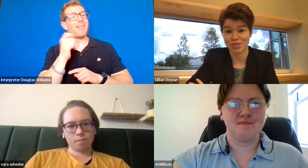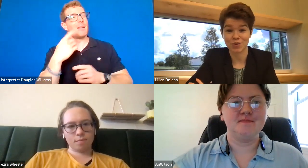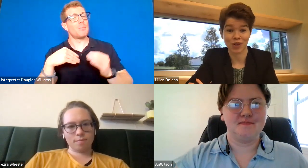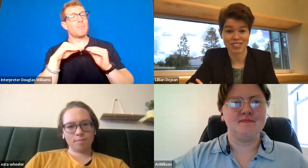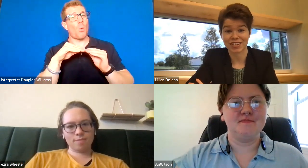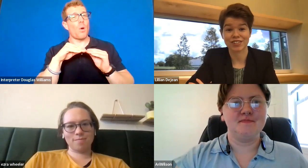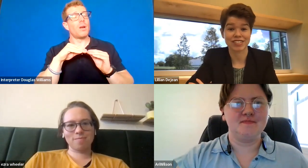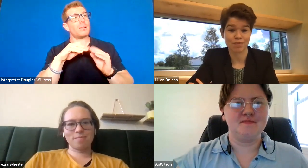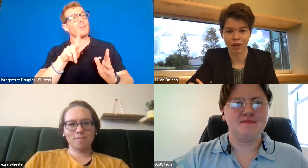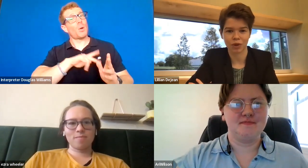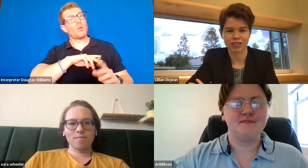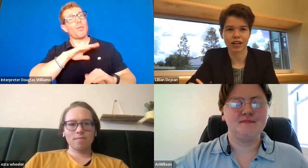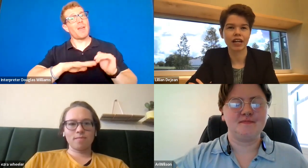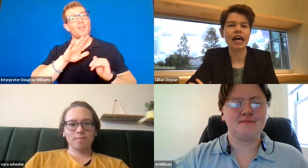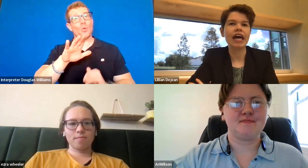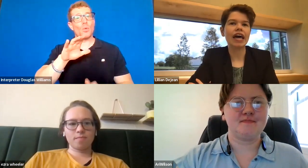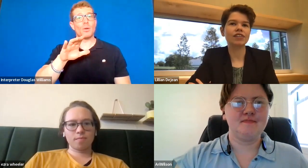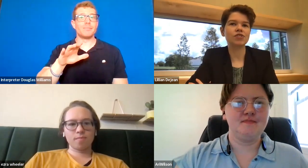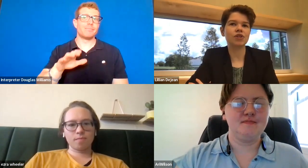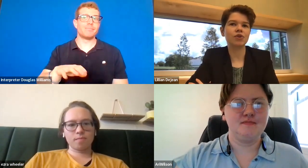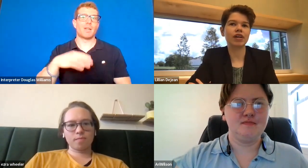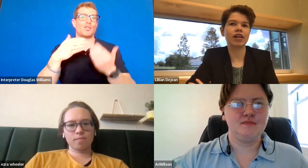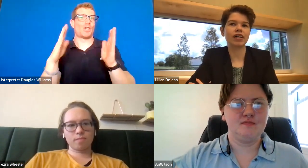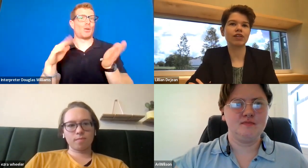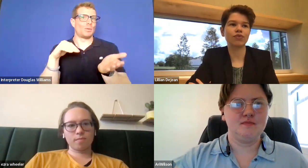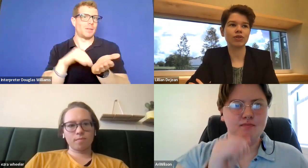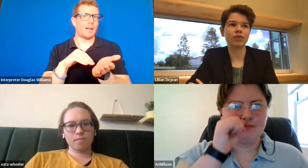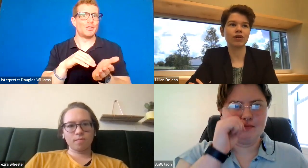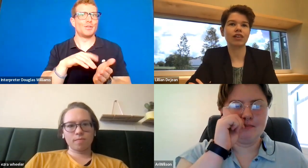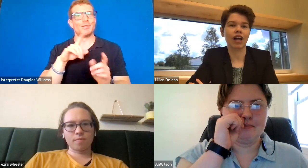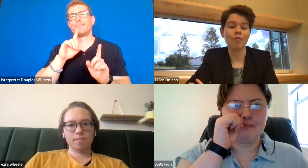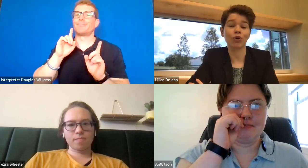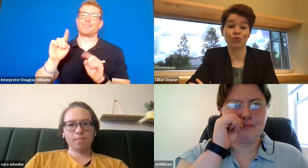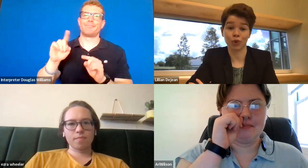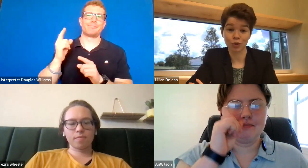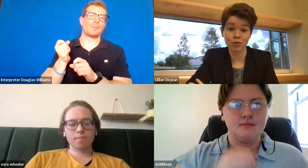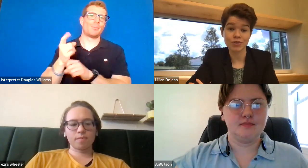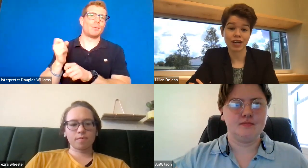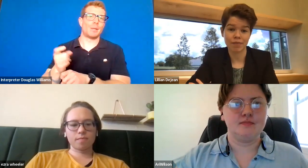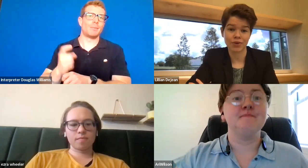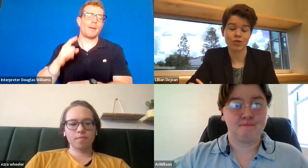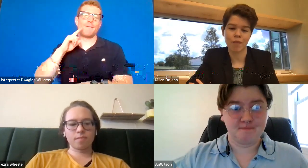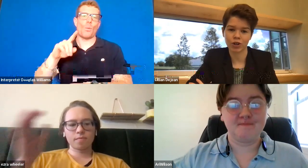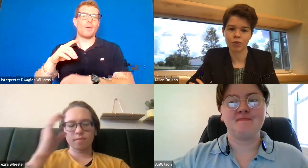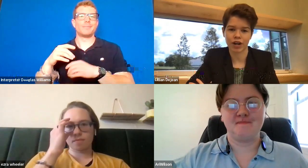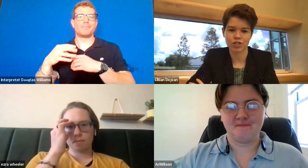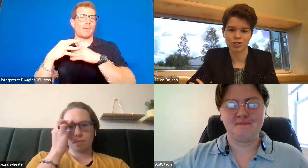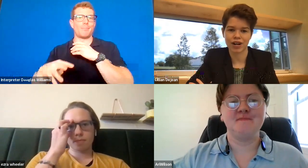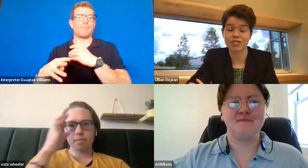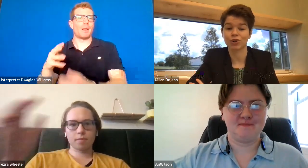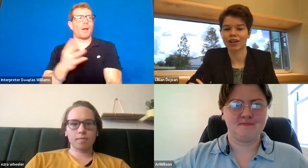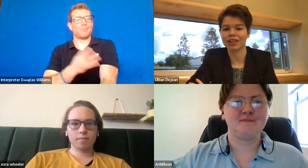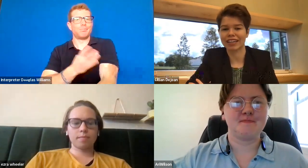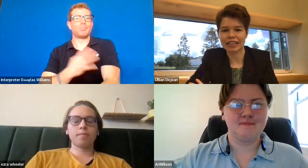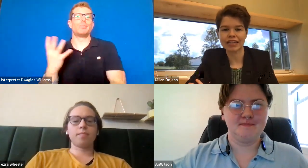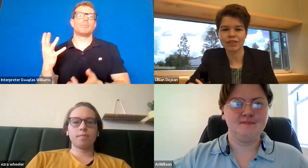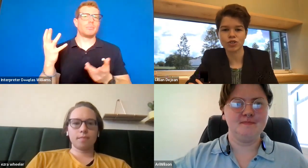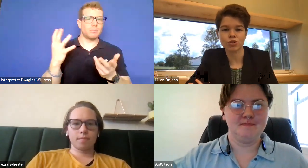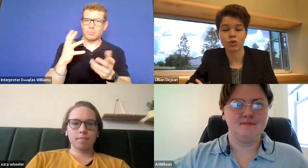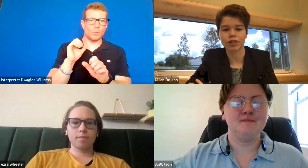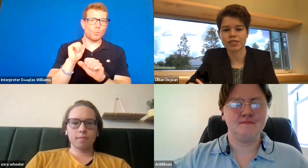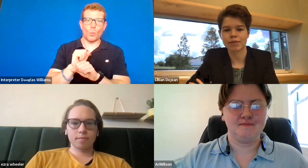That you see, once a year to get blood work done, and so it can feel a lot more vulnerable to come out to a medical professional as a chronically ill individual or disabled individual.